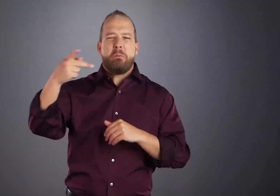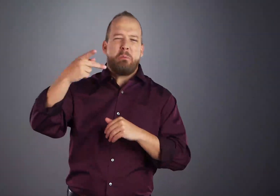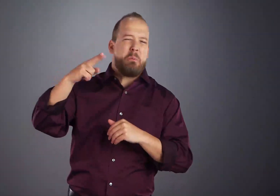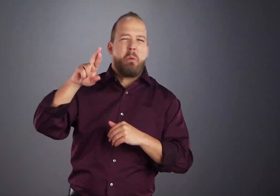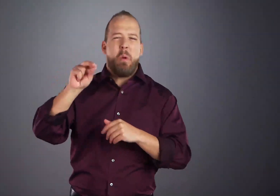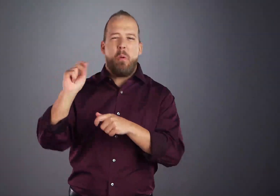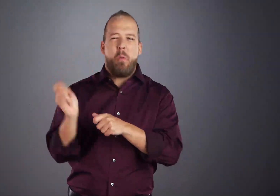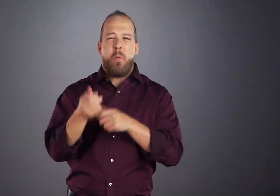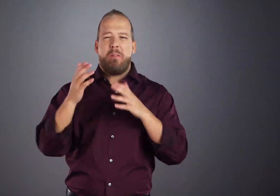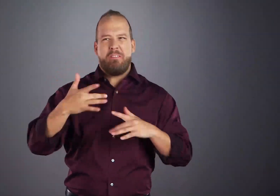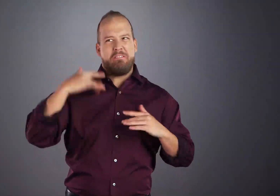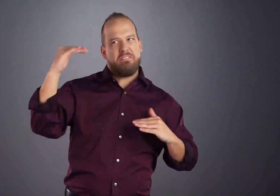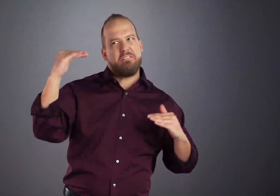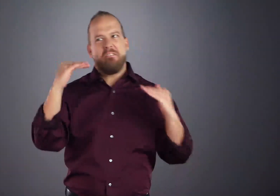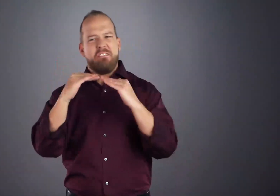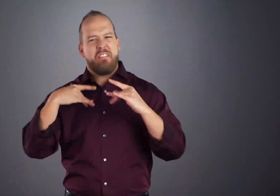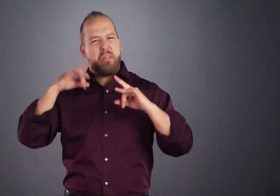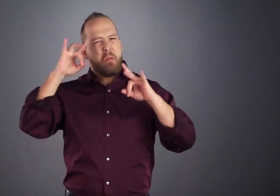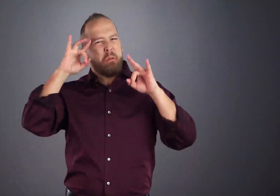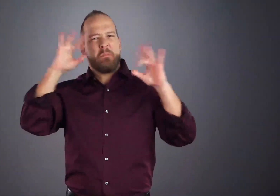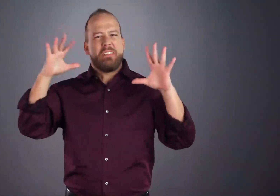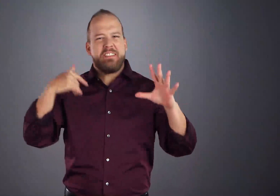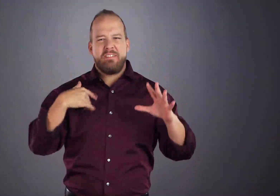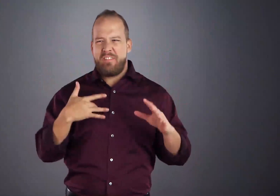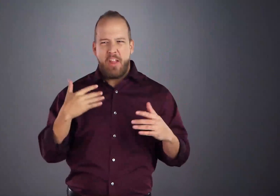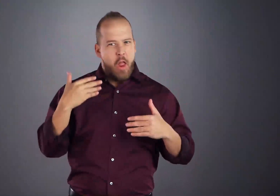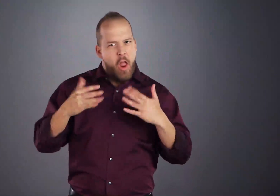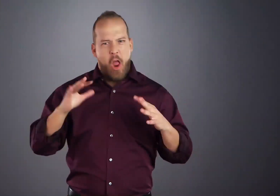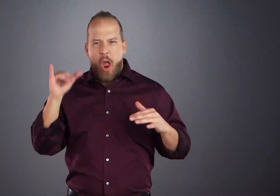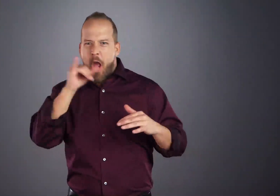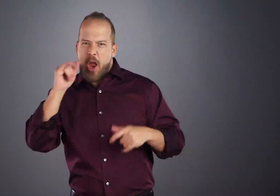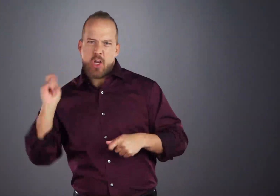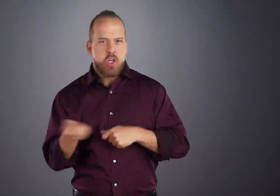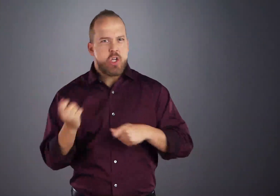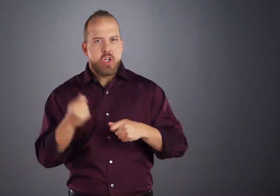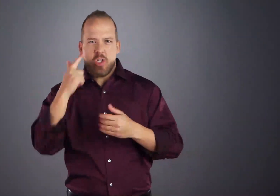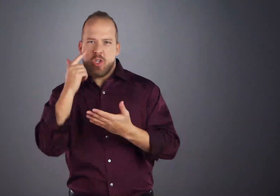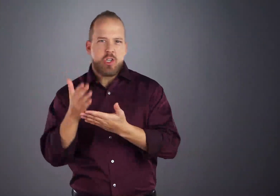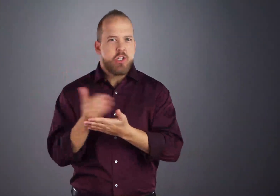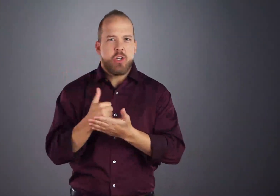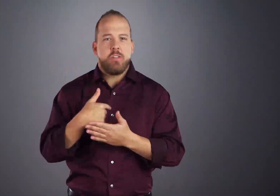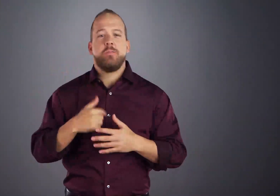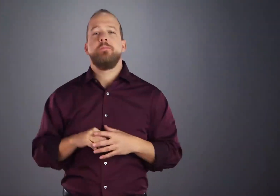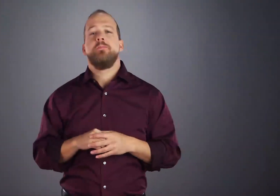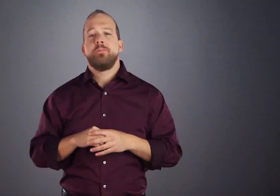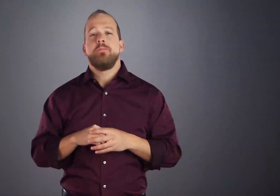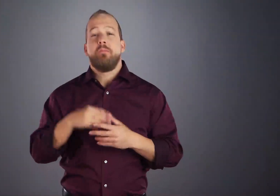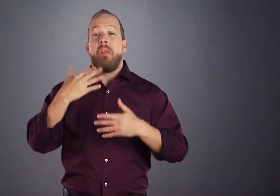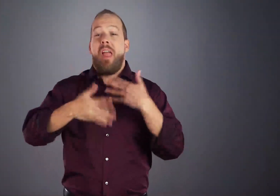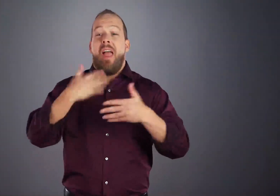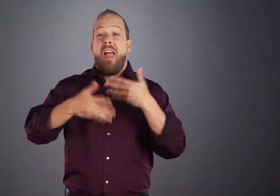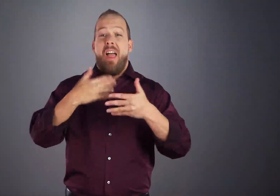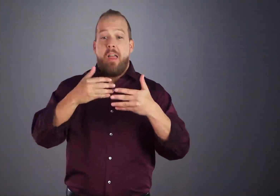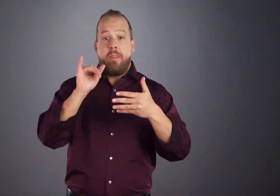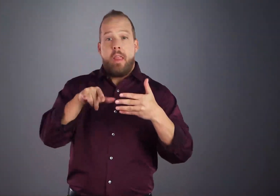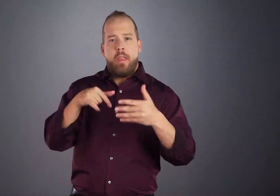Liquor caught up with me much faster than I came up behind Walter. I began to be jittery in the morning.